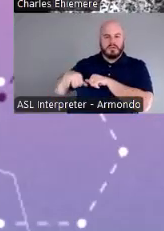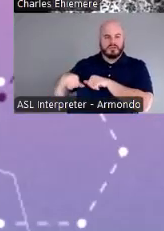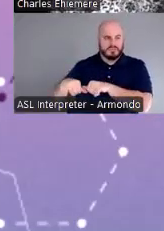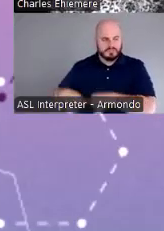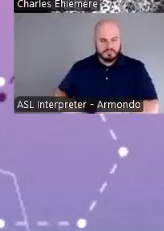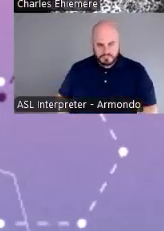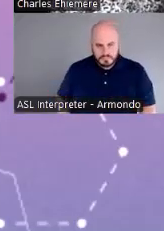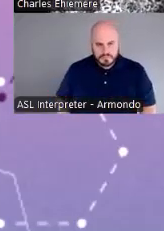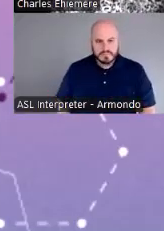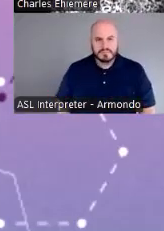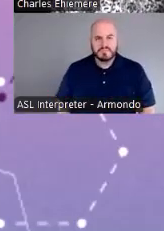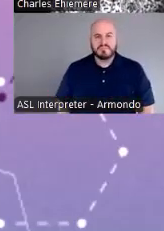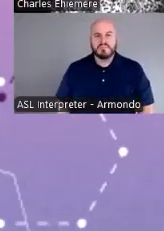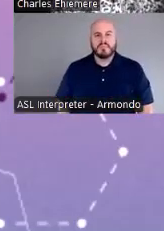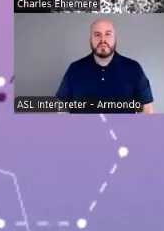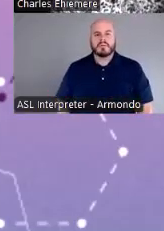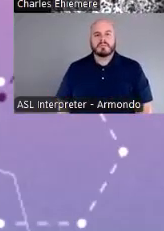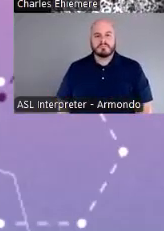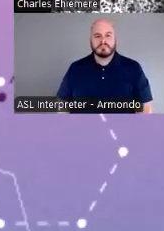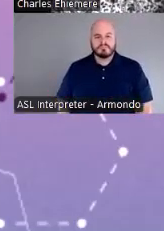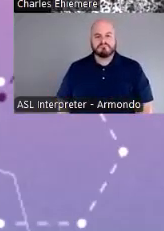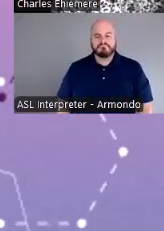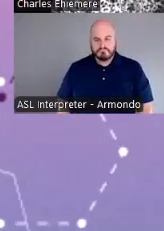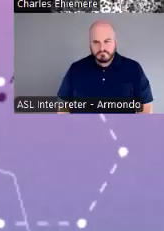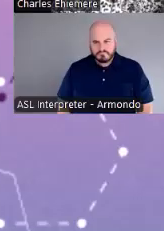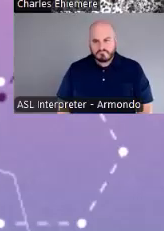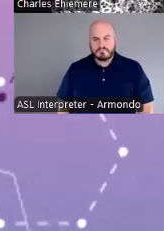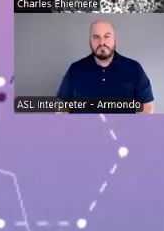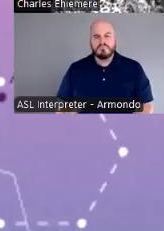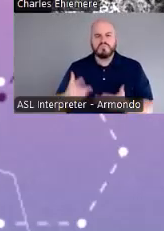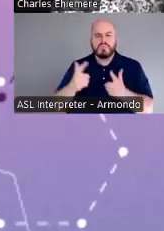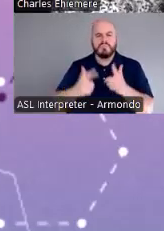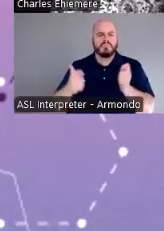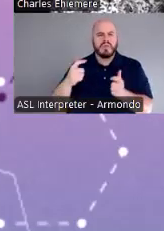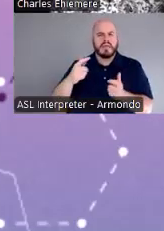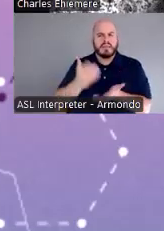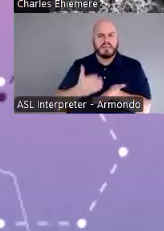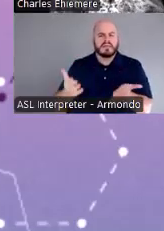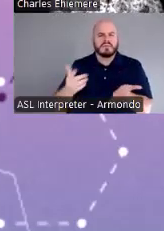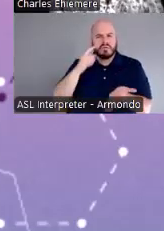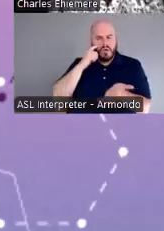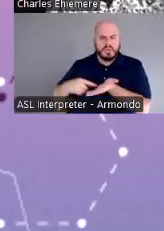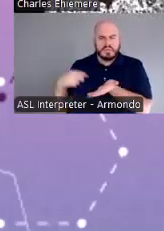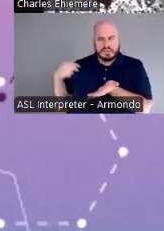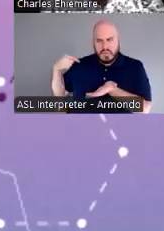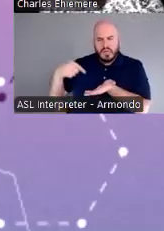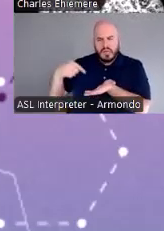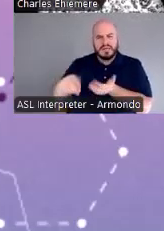is that data quality, the data-- you go to facilities.